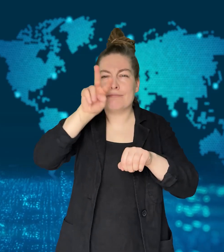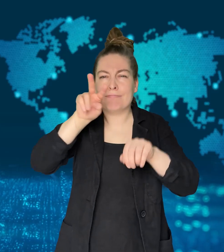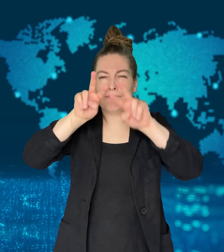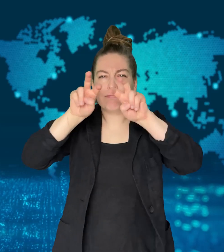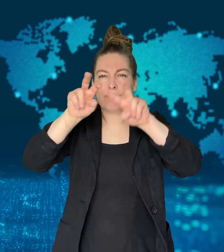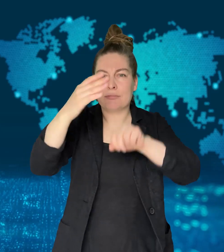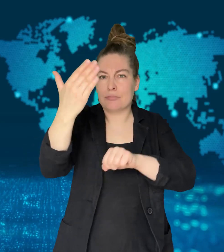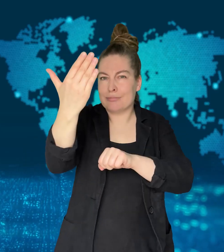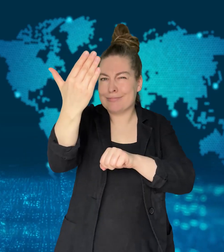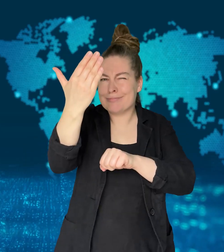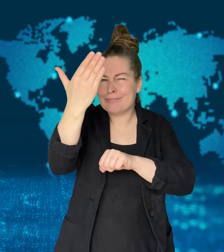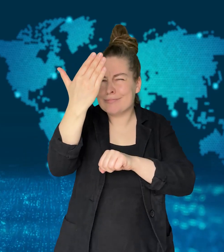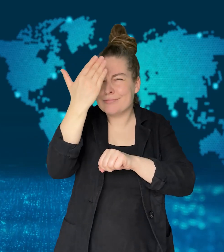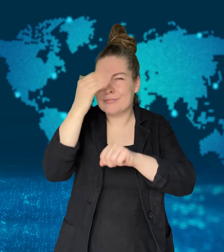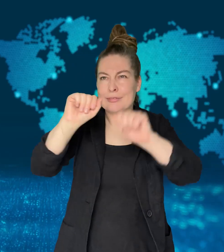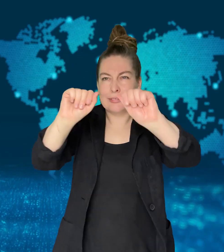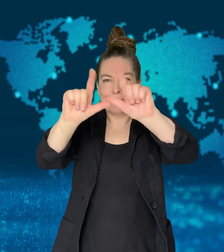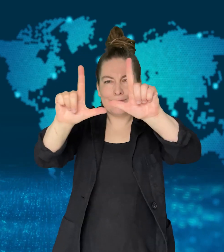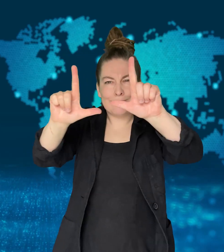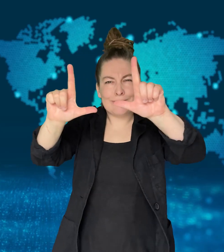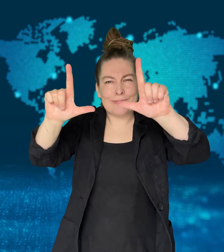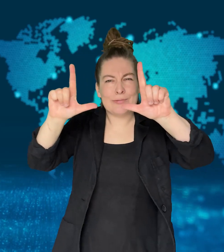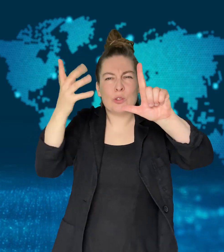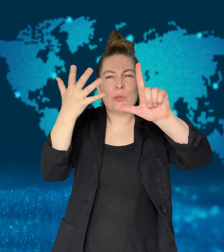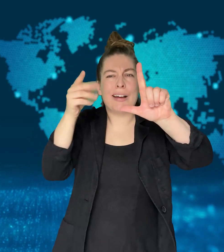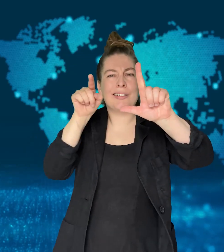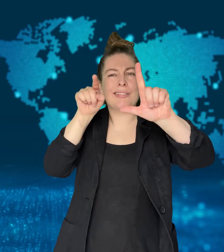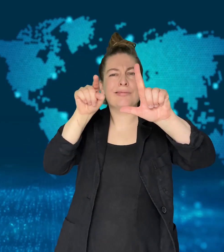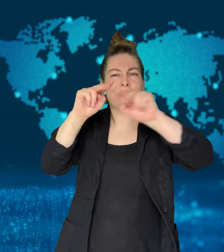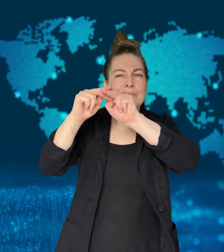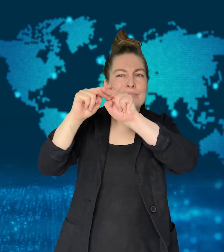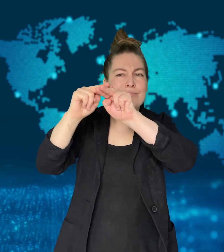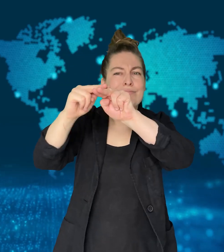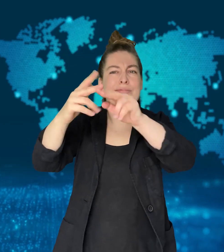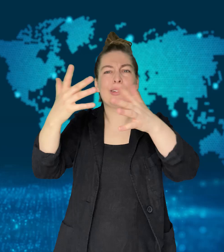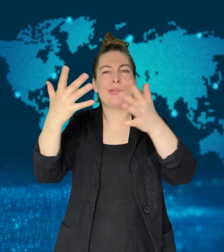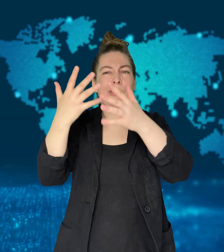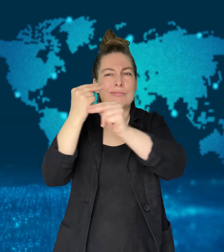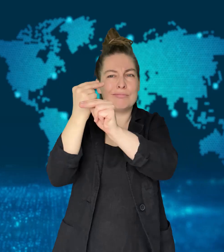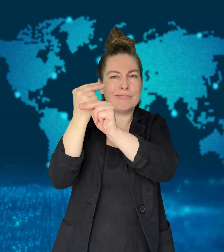in and out and around each other,